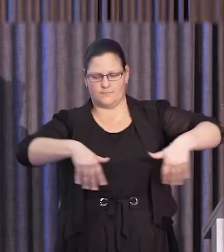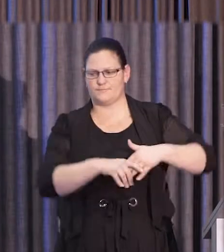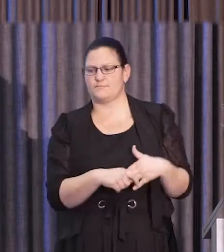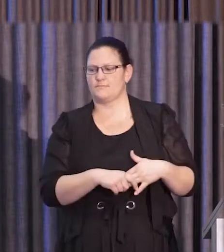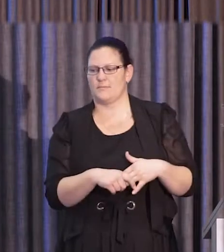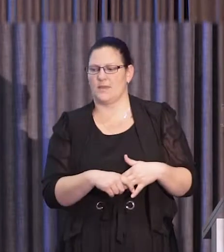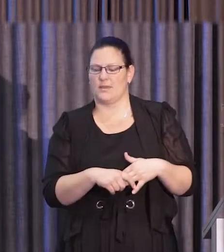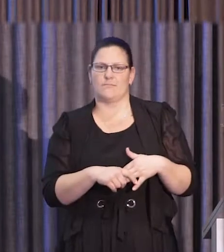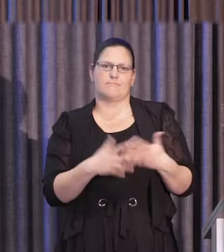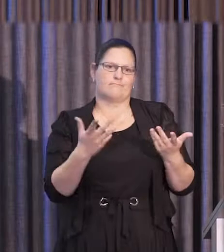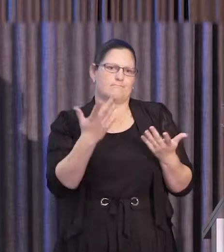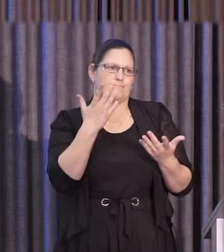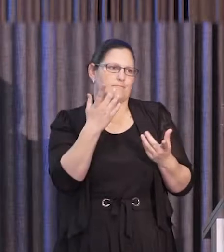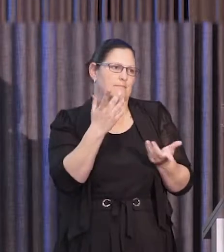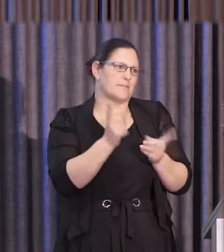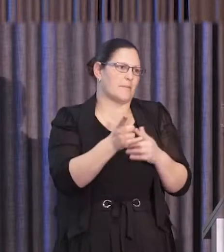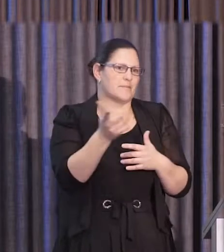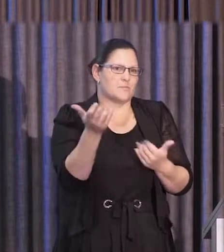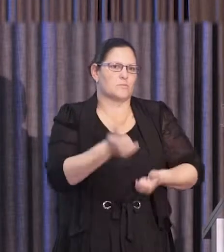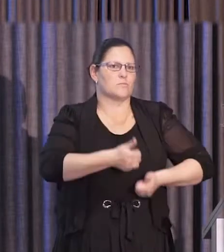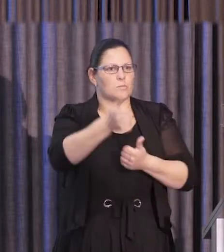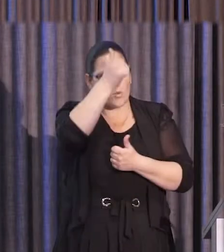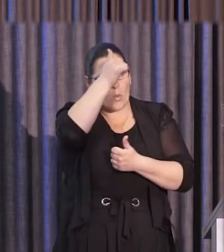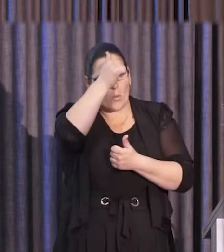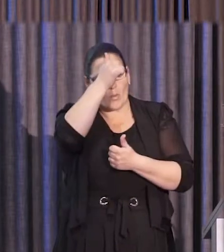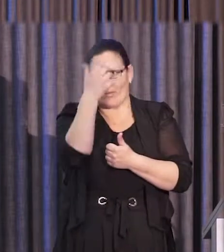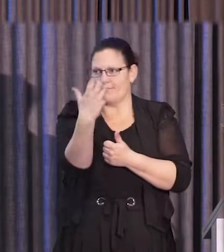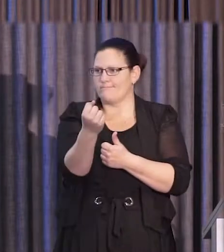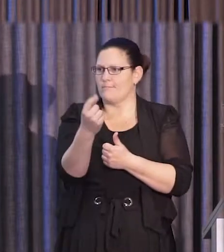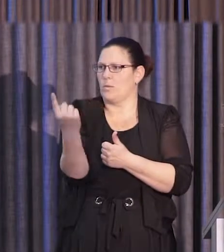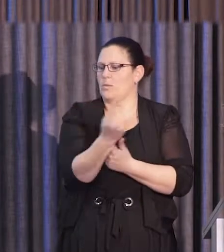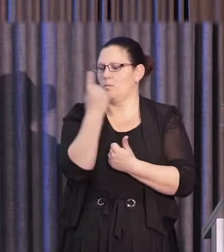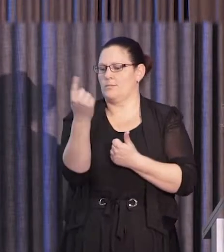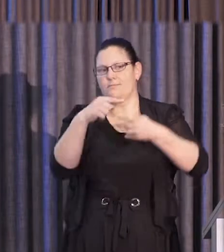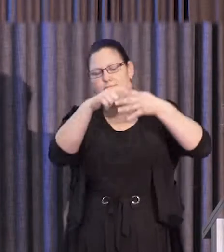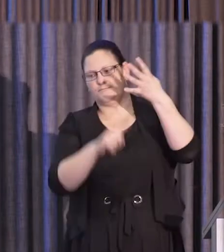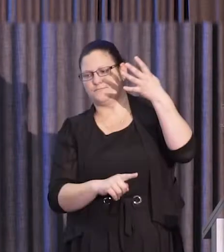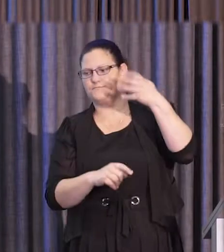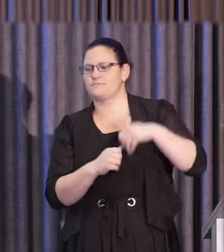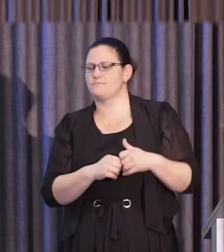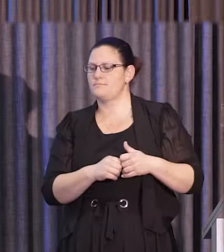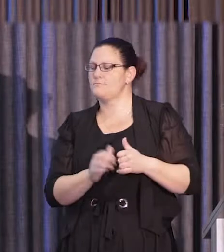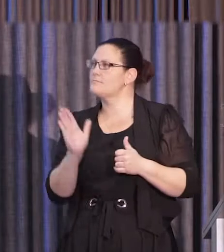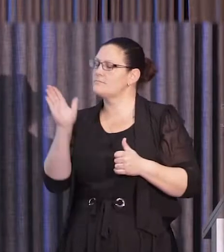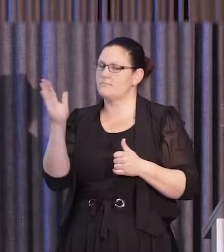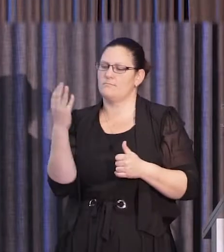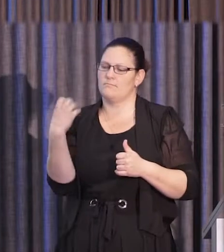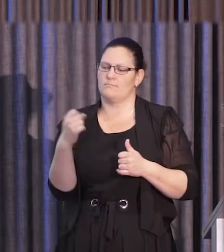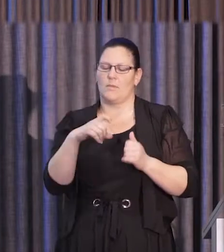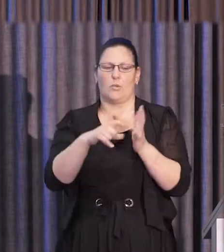to know who sits where. The new department has a structure that has, first of all, our commercial operations, which is essentially the business side